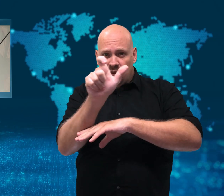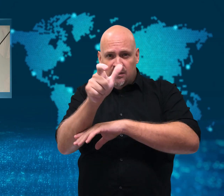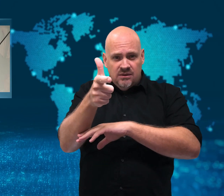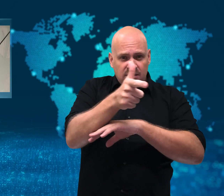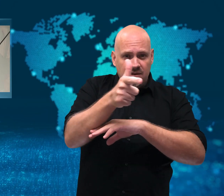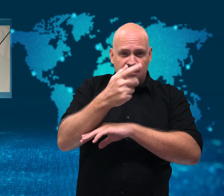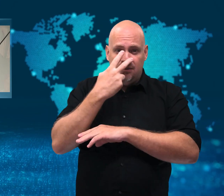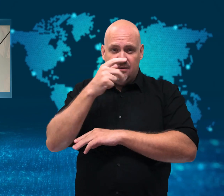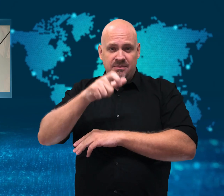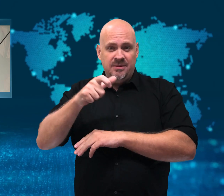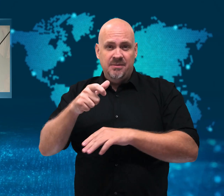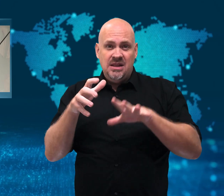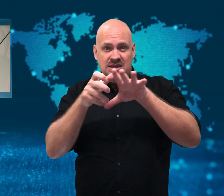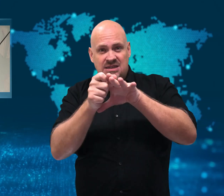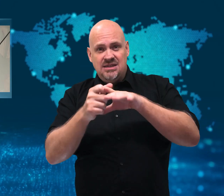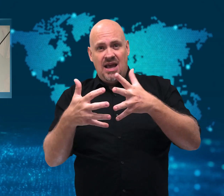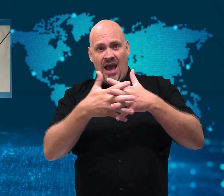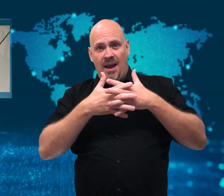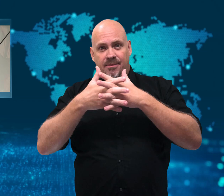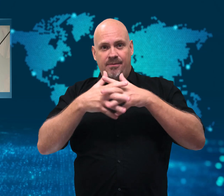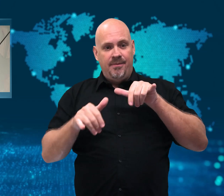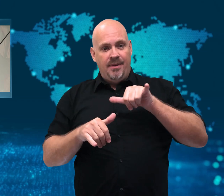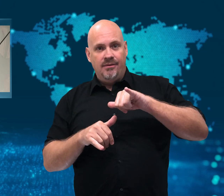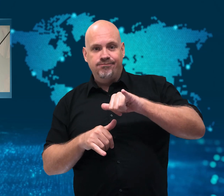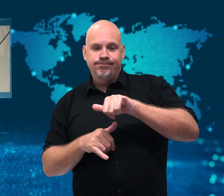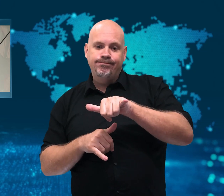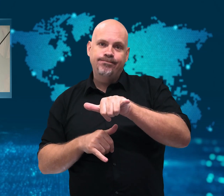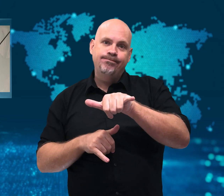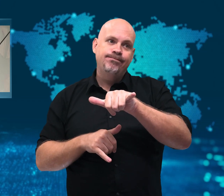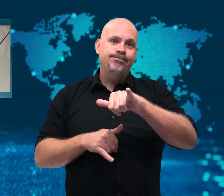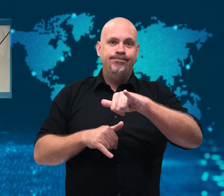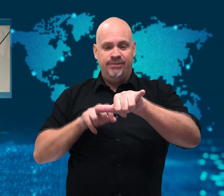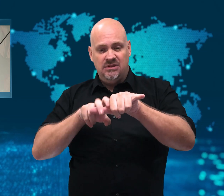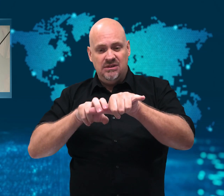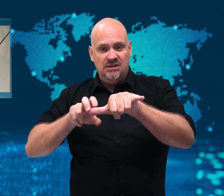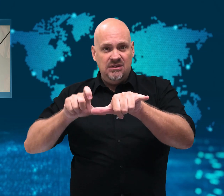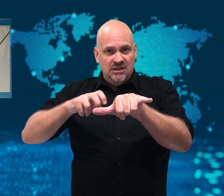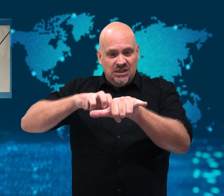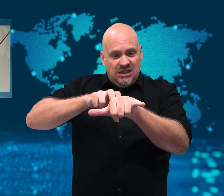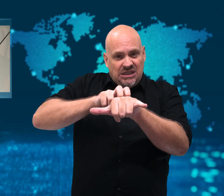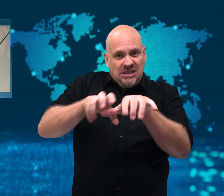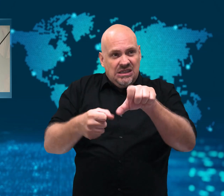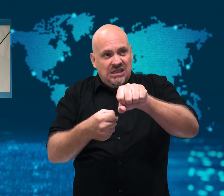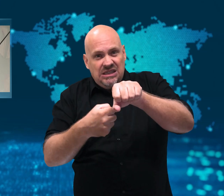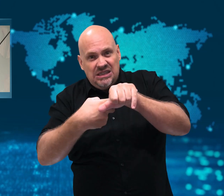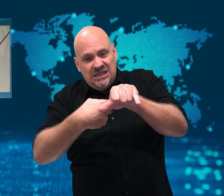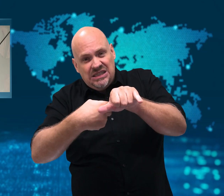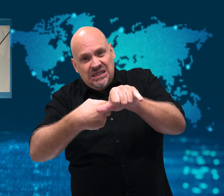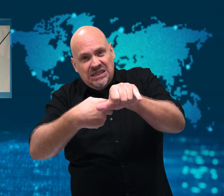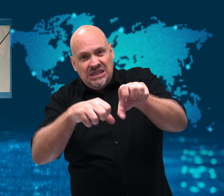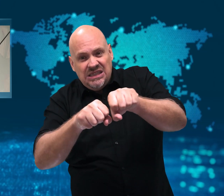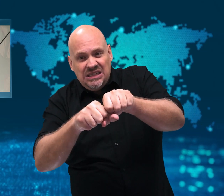Videos went viral on social media of crowds of people trying to